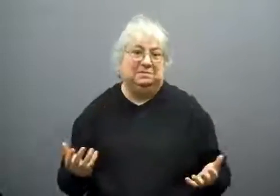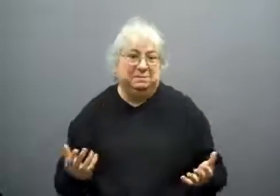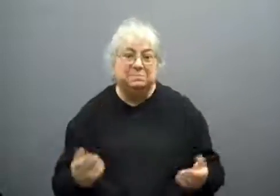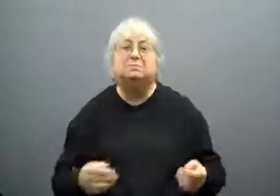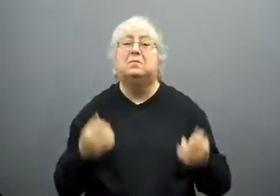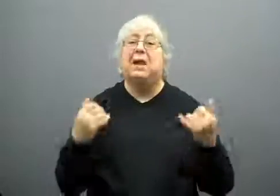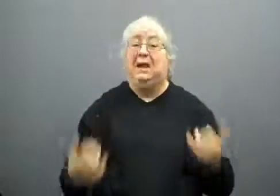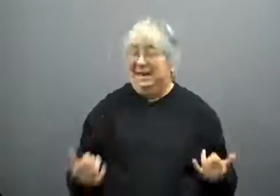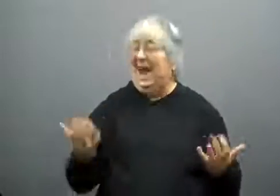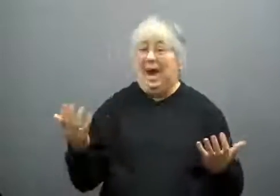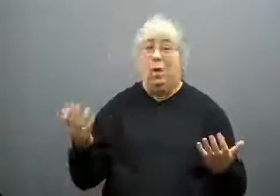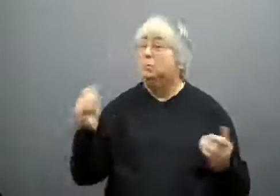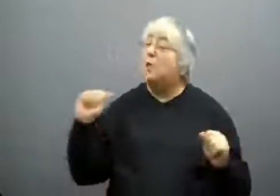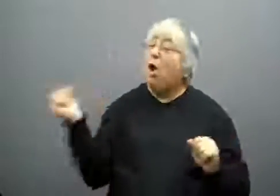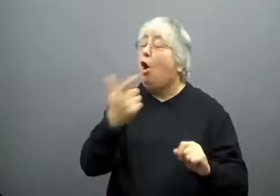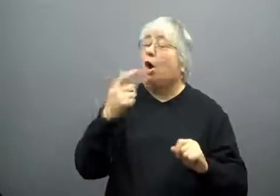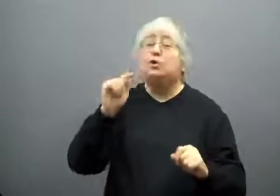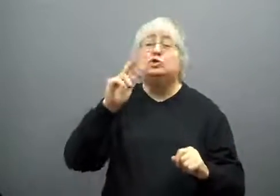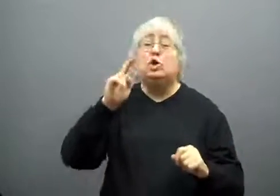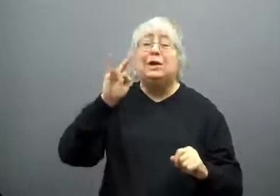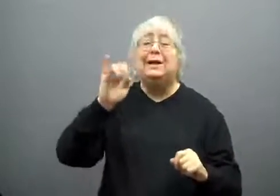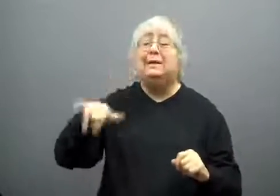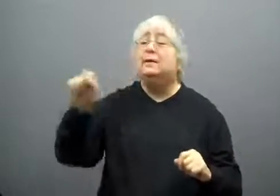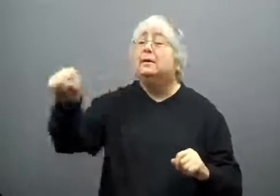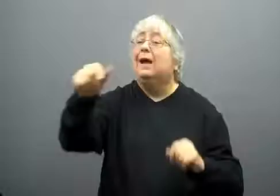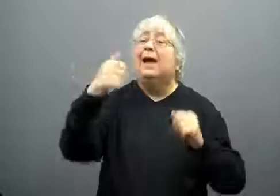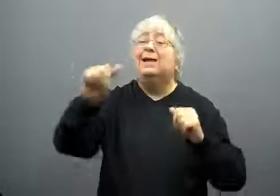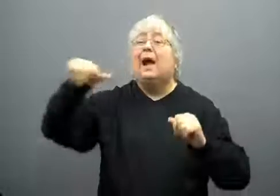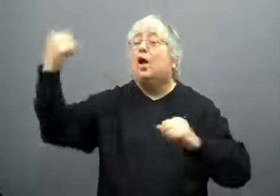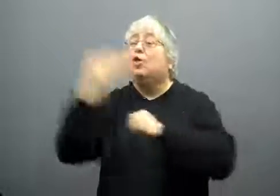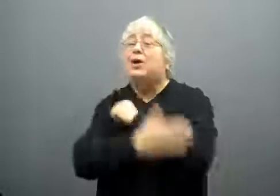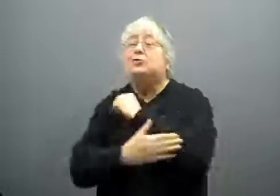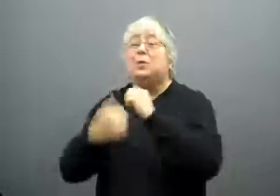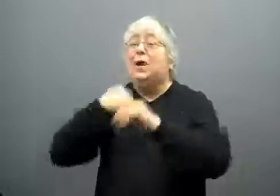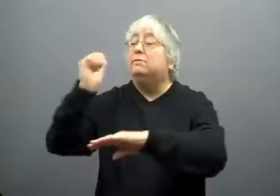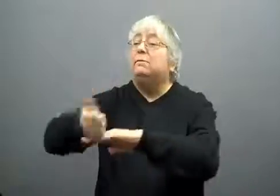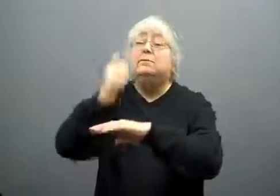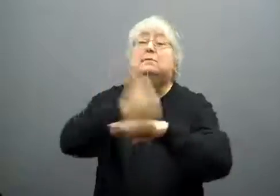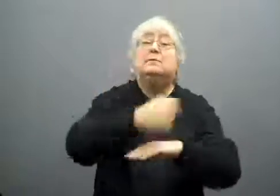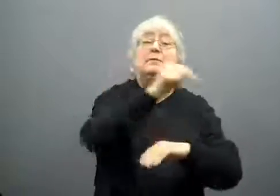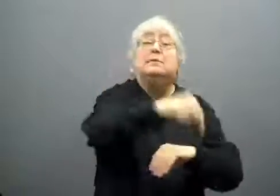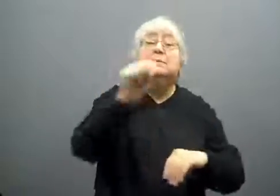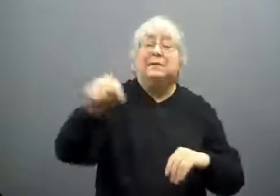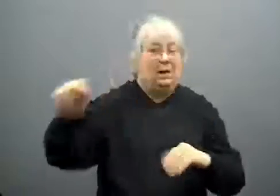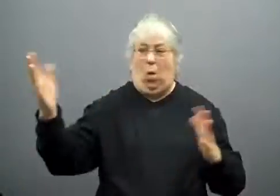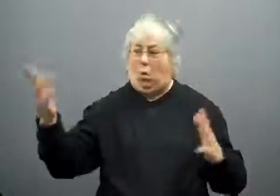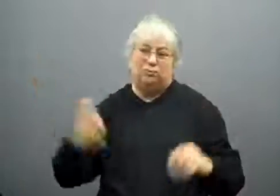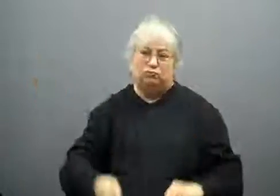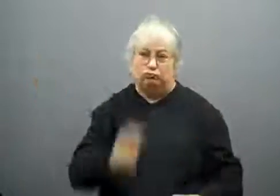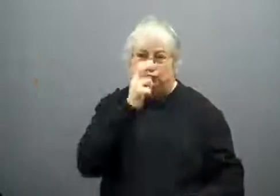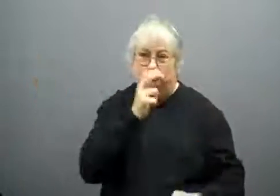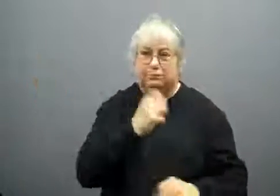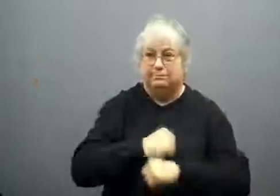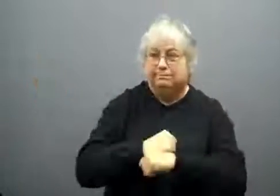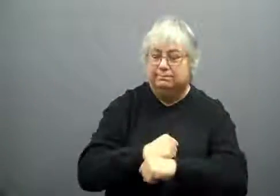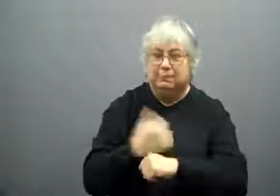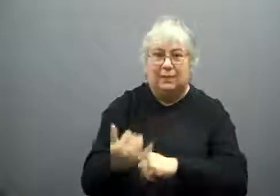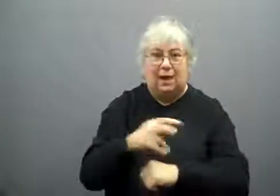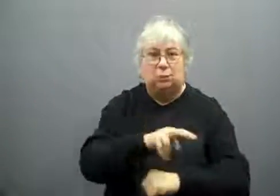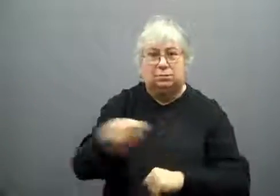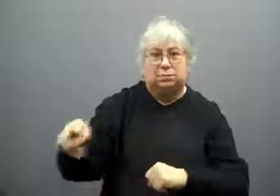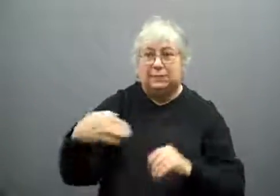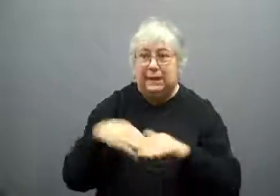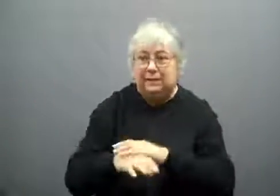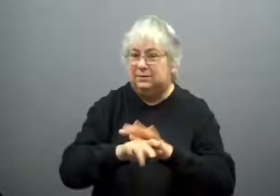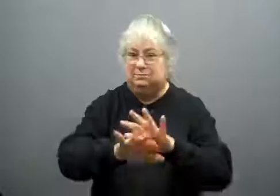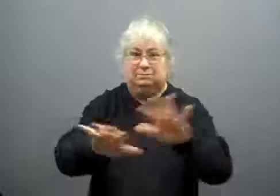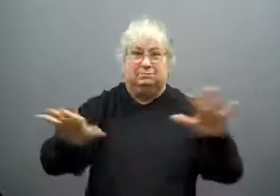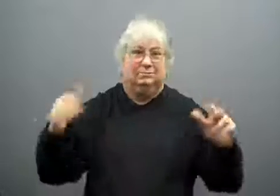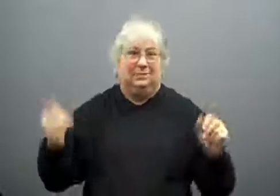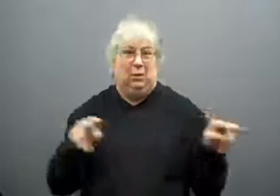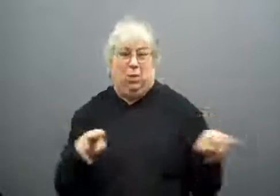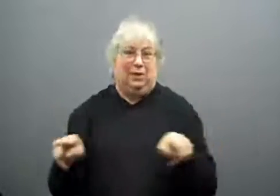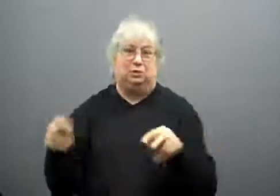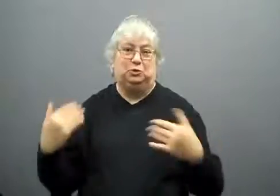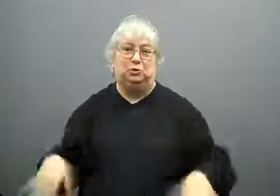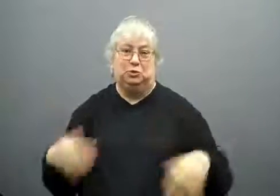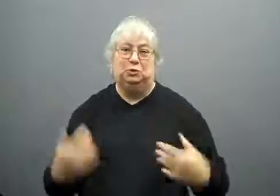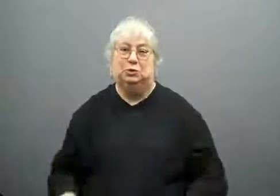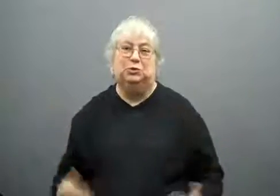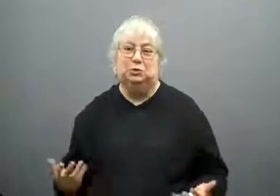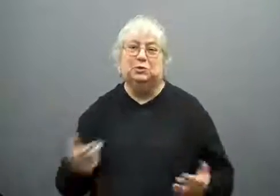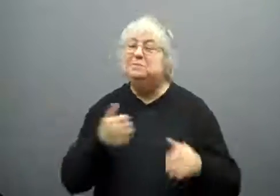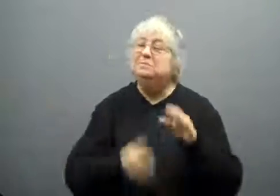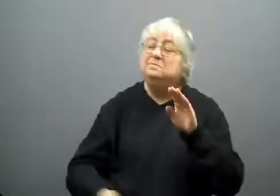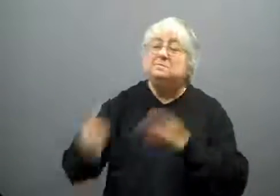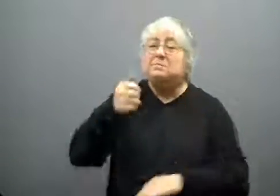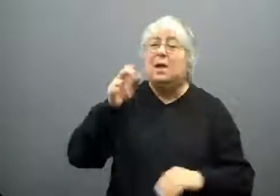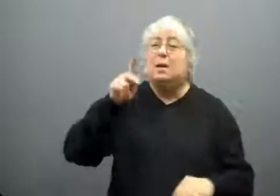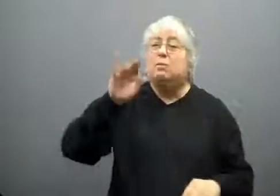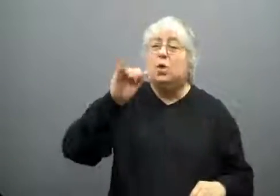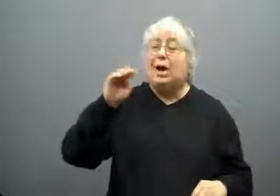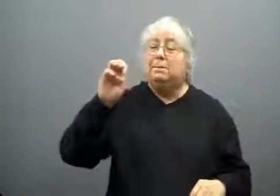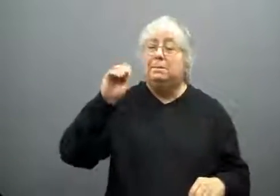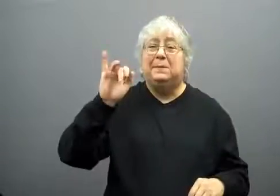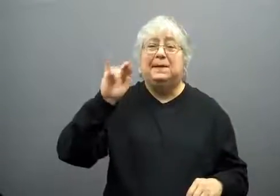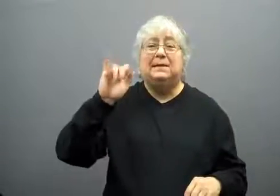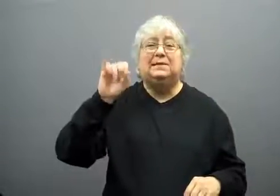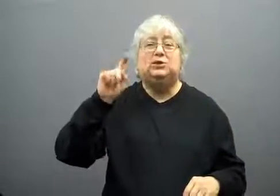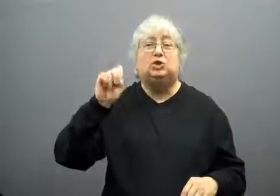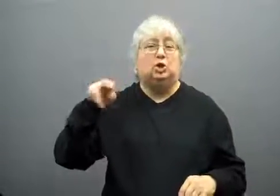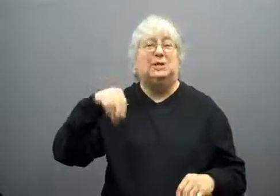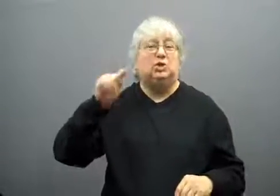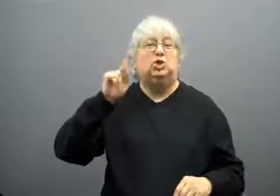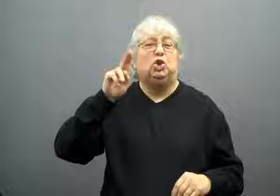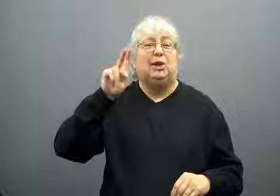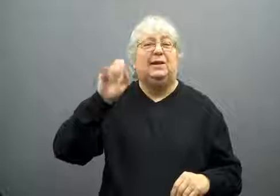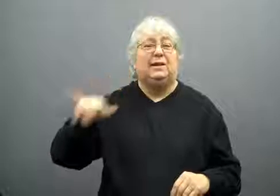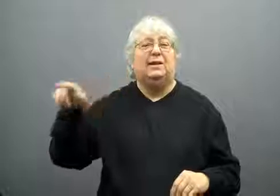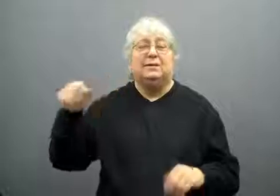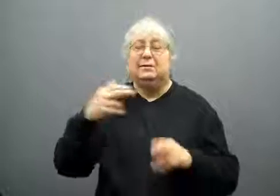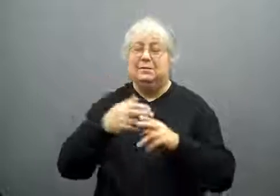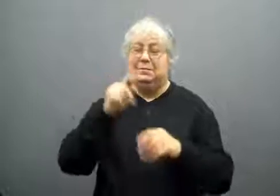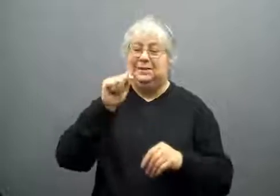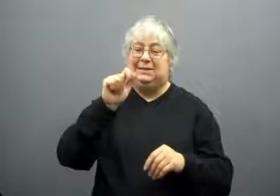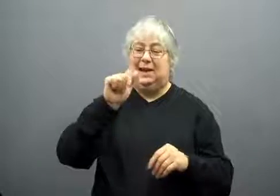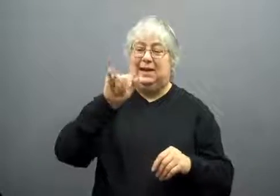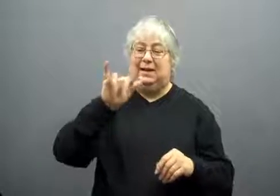Extreme security measures are now in place at all diplomatic offices and buildings.